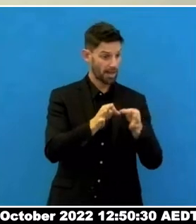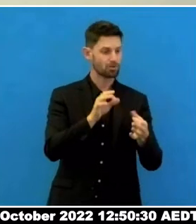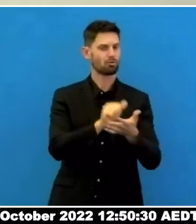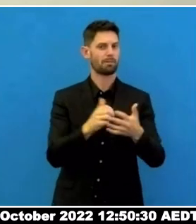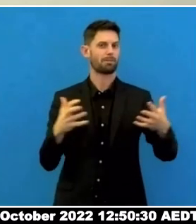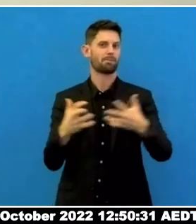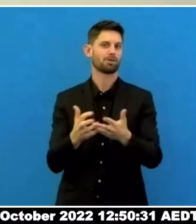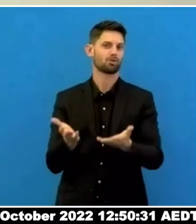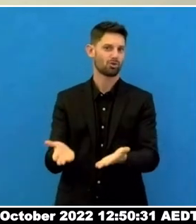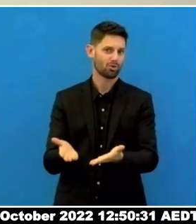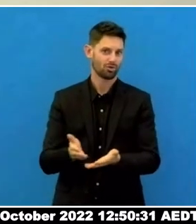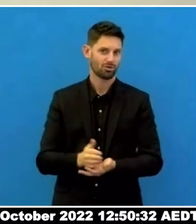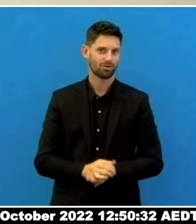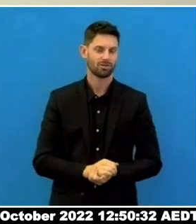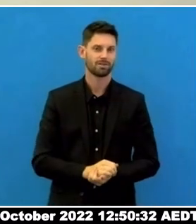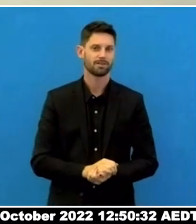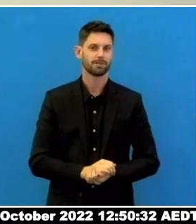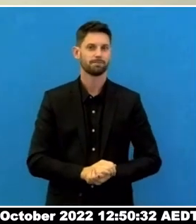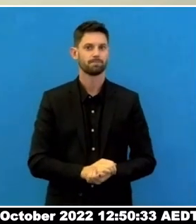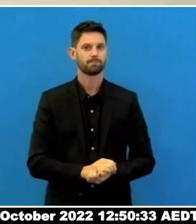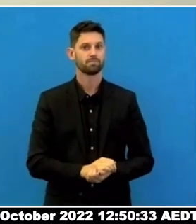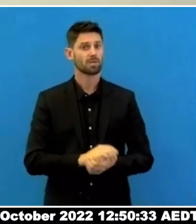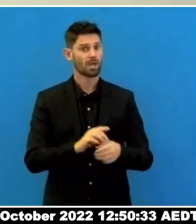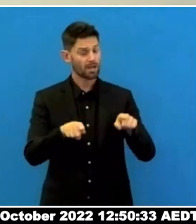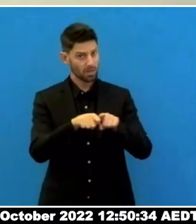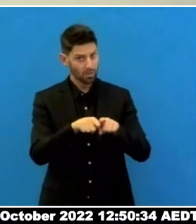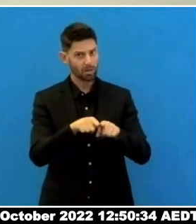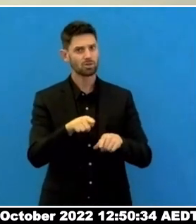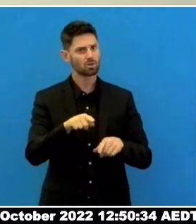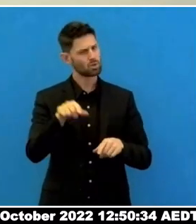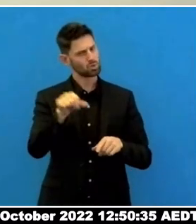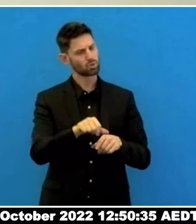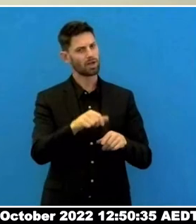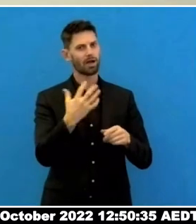And but the other thing is that there is supposedly support coordination provided